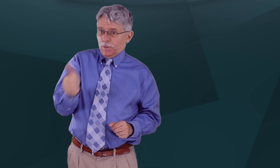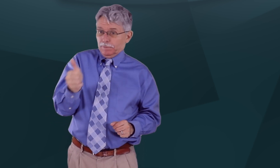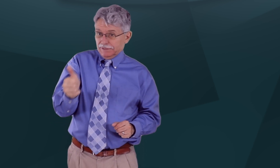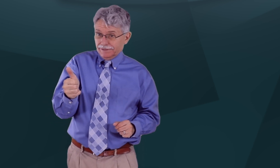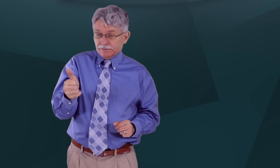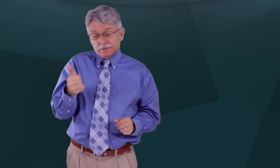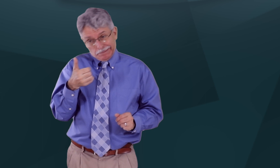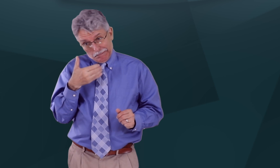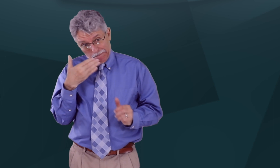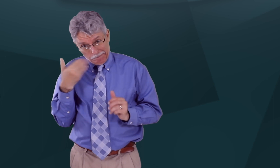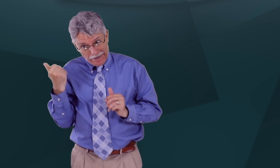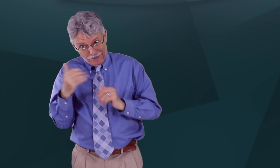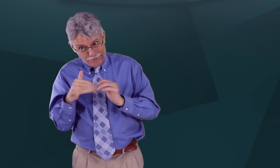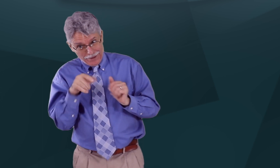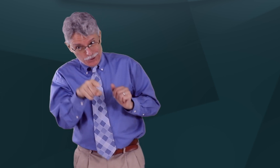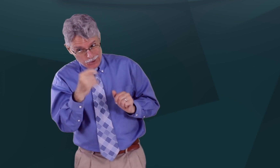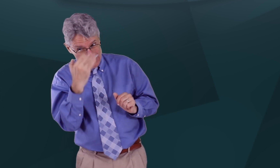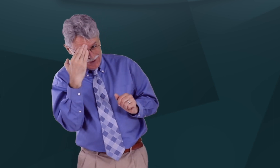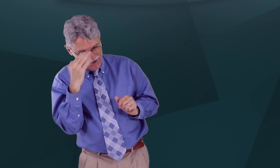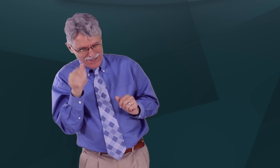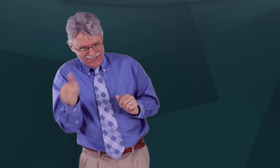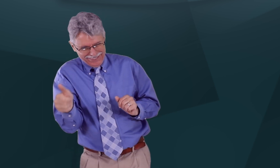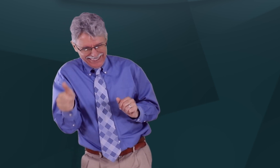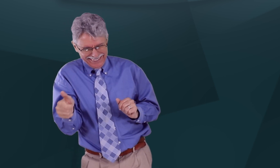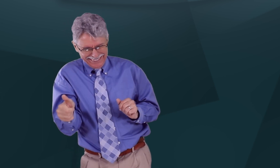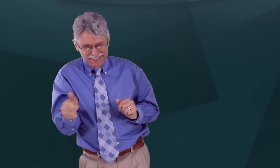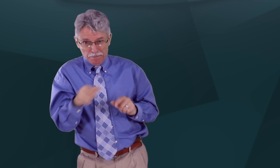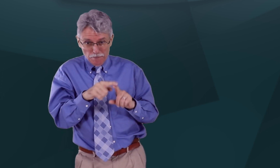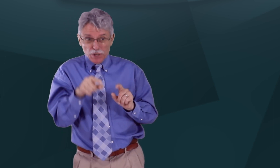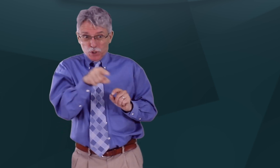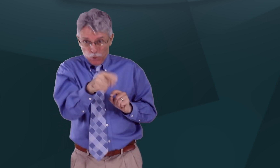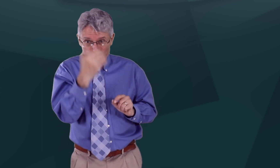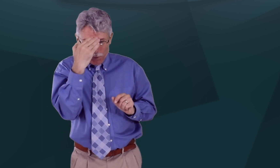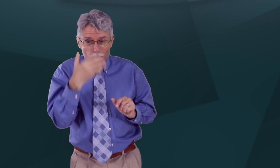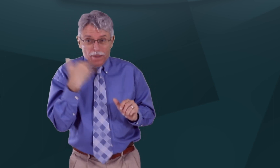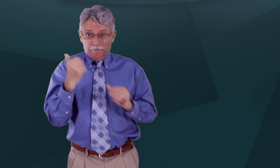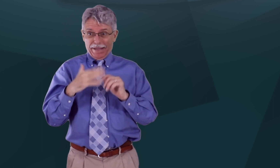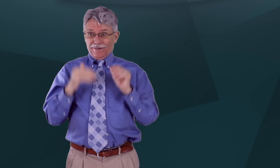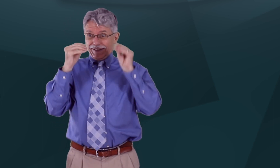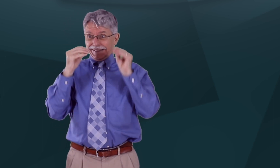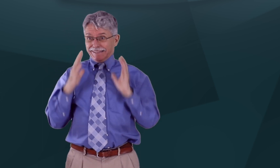They know themselves, maybe even better than you know them -- maybe. And you know them better than the teachers.